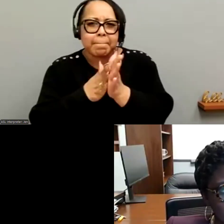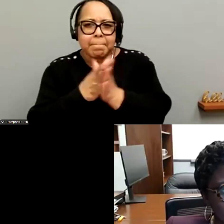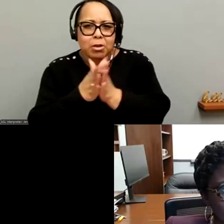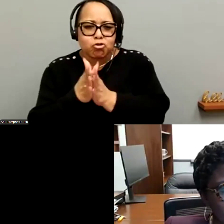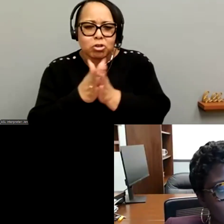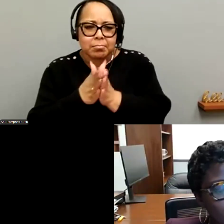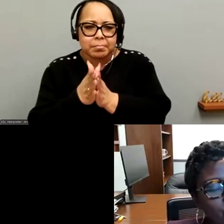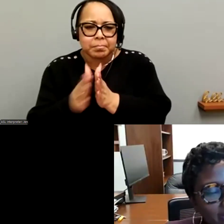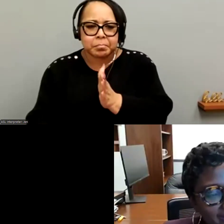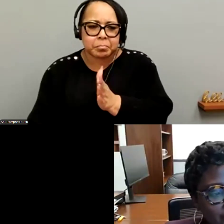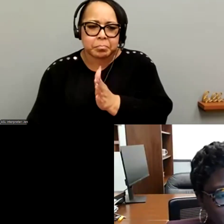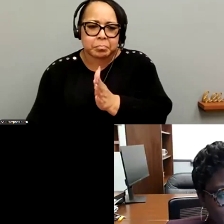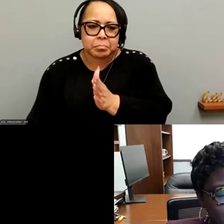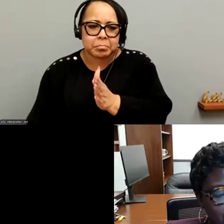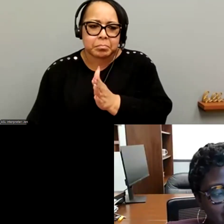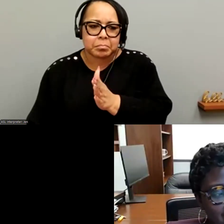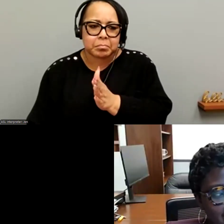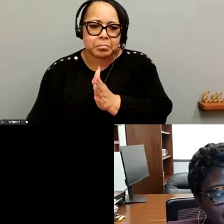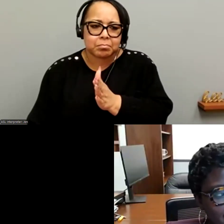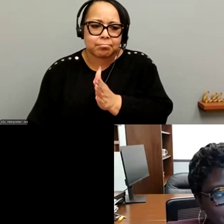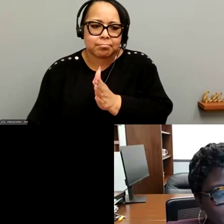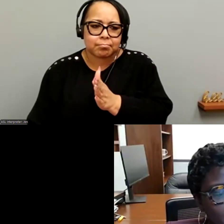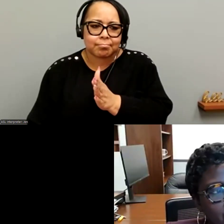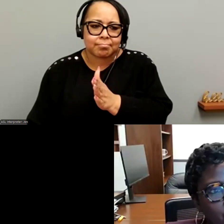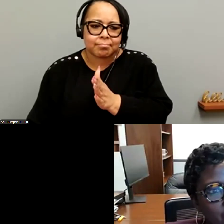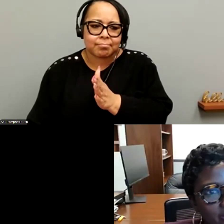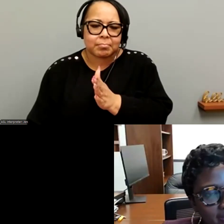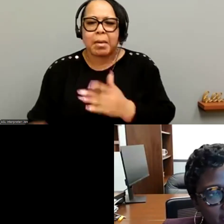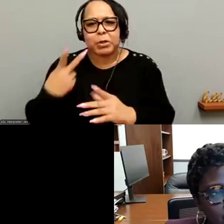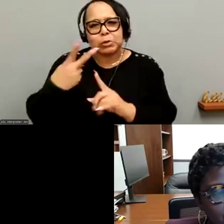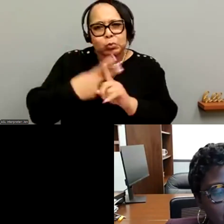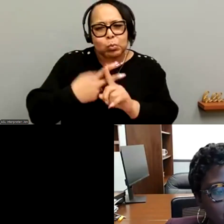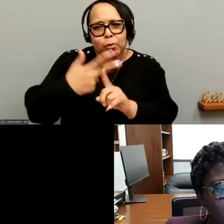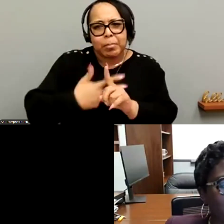13:07:41 About two months ago or maybe 13:07:44 three months ago, Commissioner